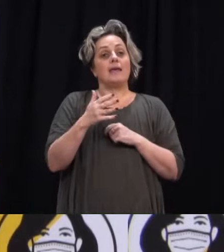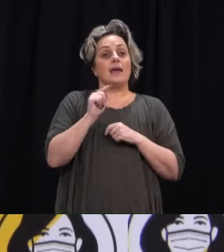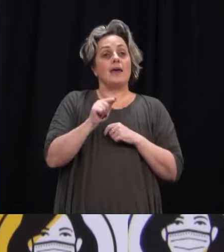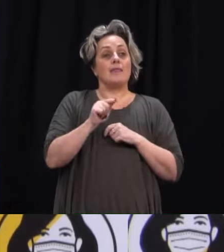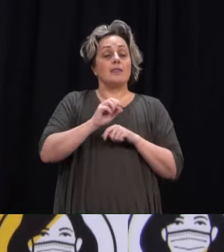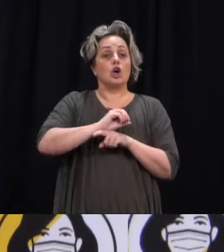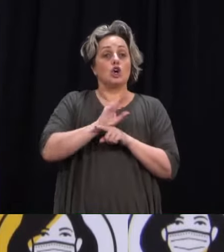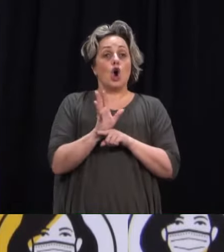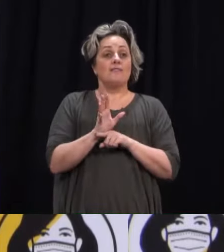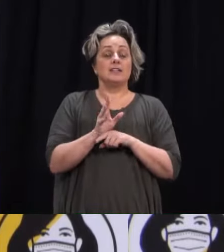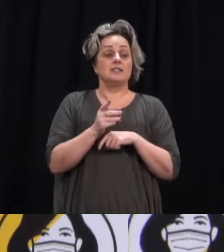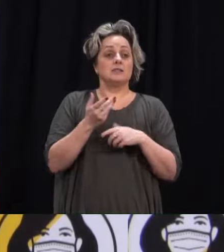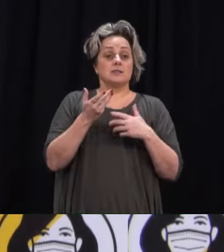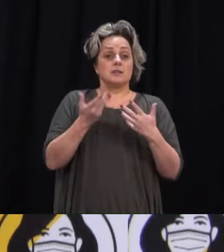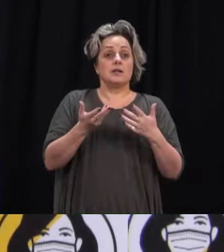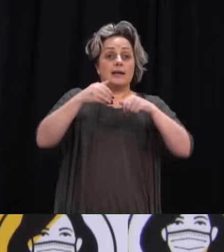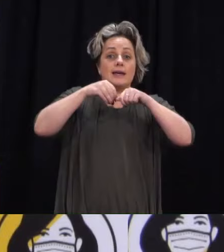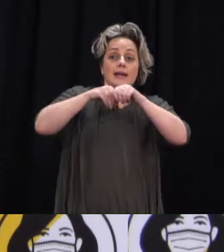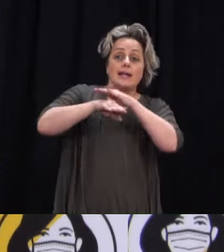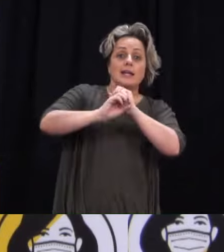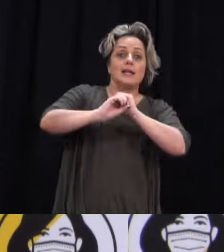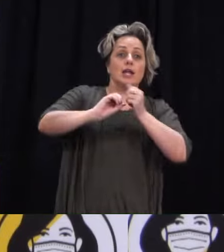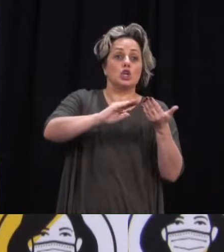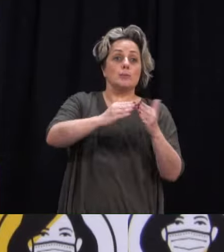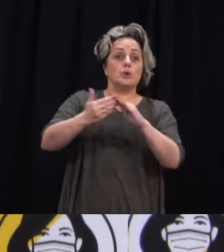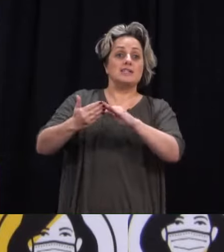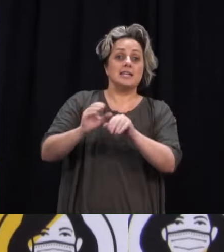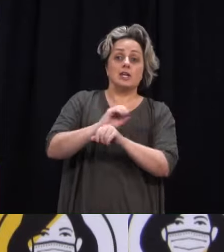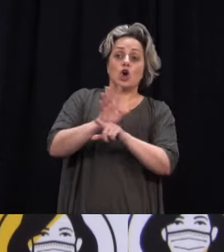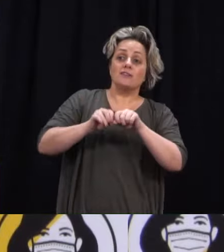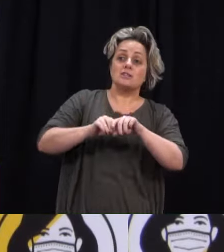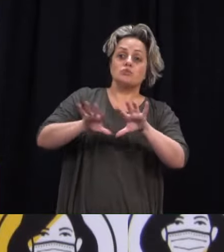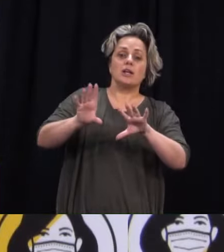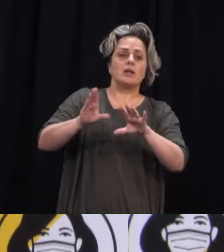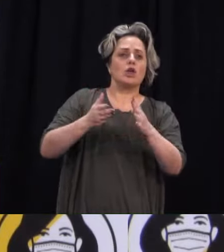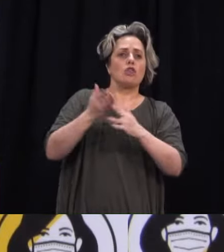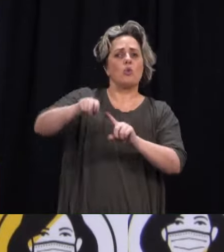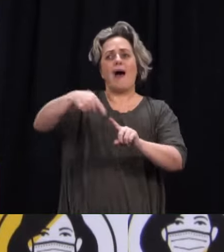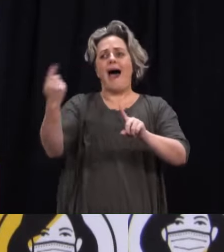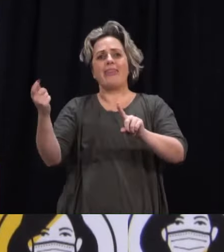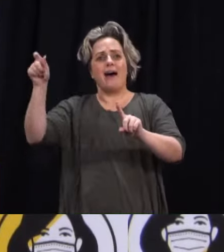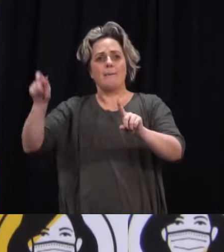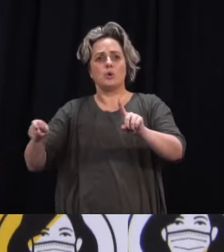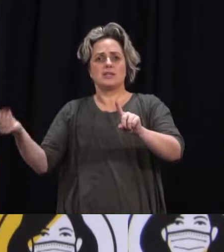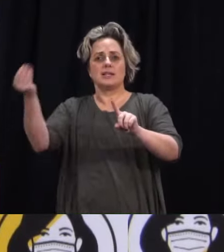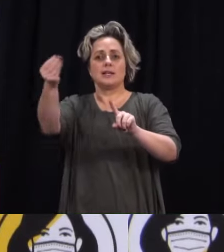particular interest. There is still a very outside chance that the virus could have been